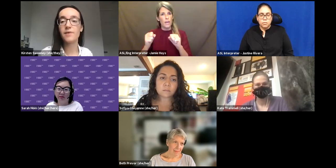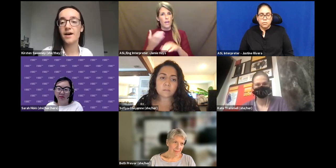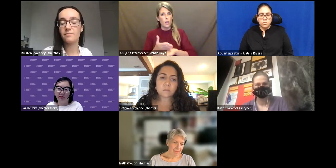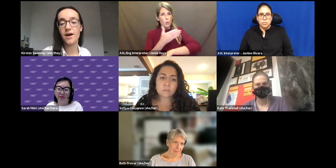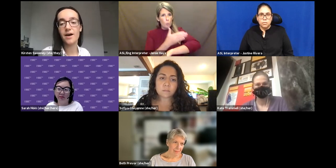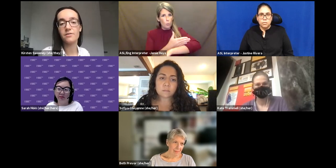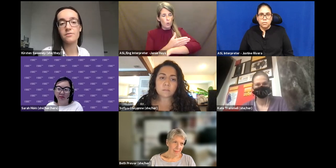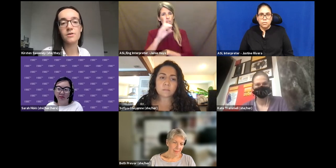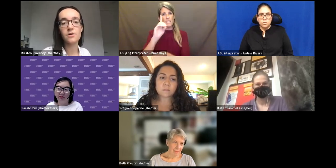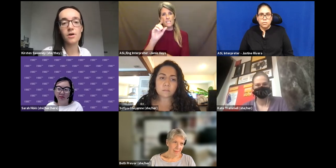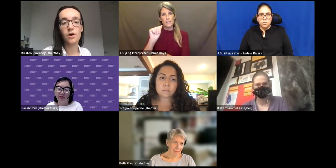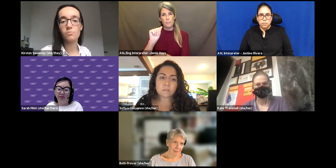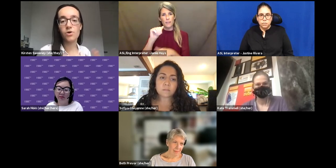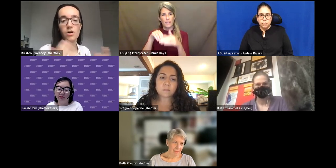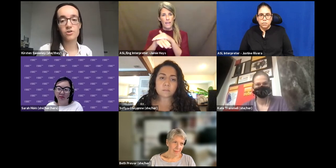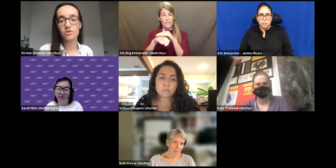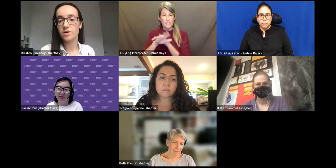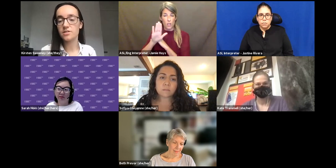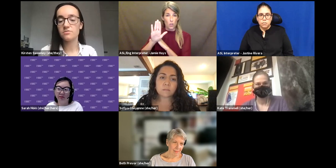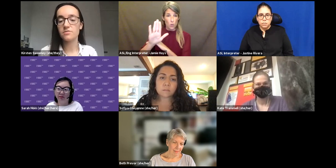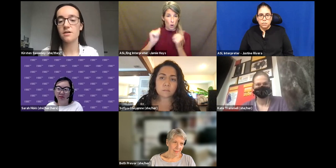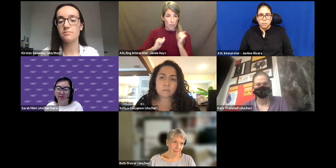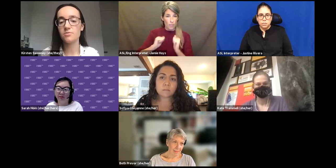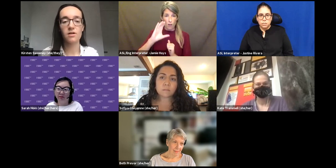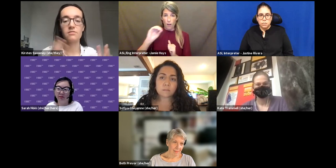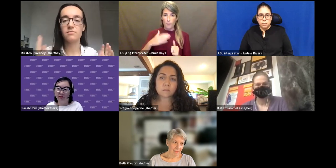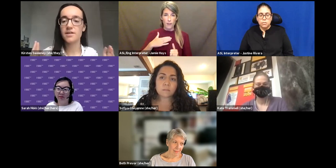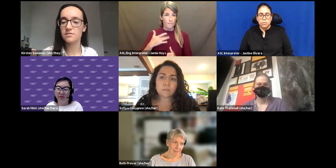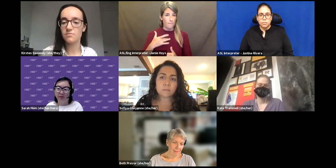feedback about how A.R.T./New York is doing, you are always